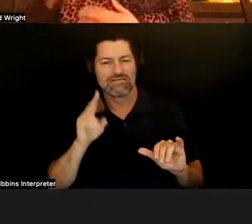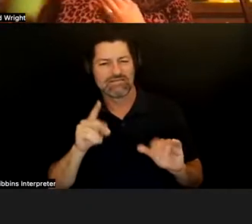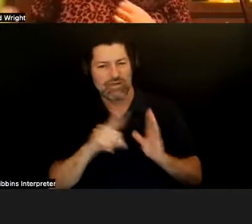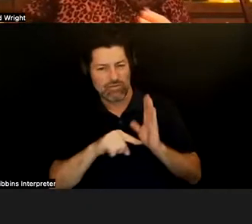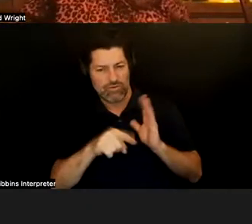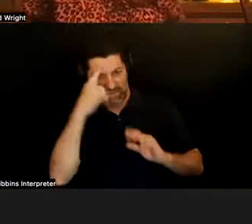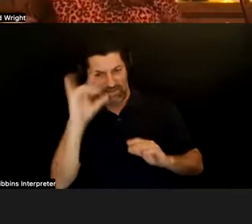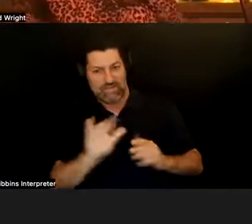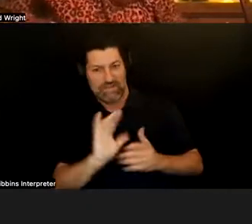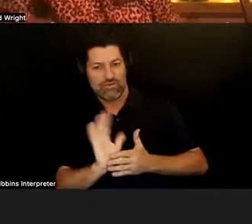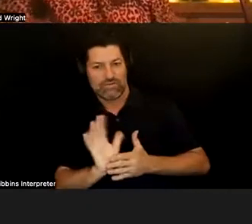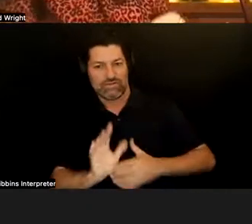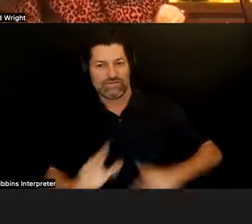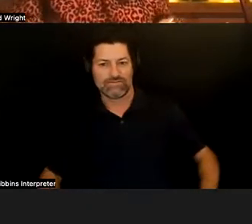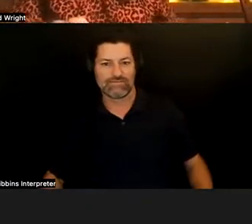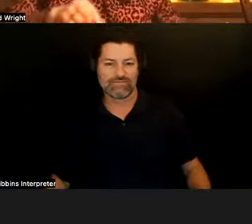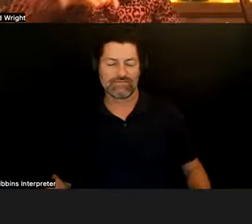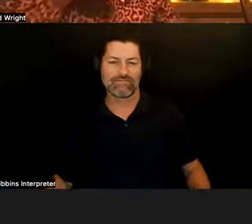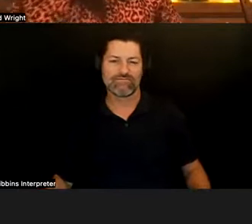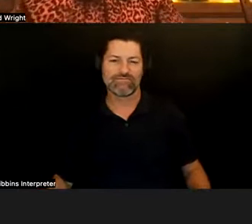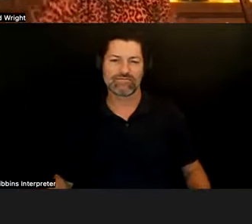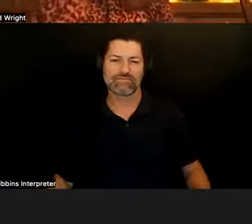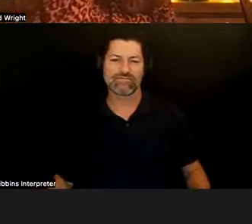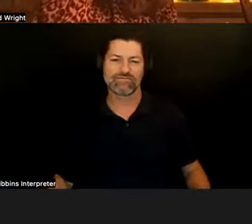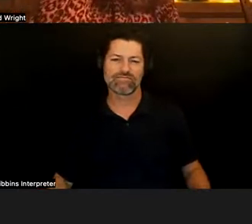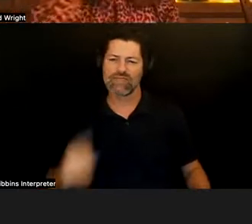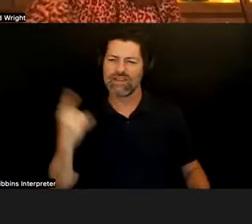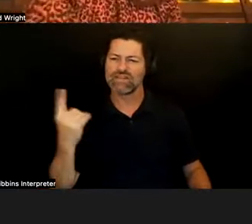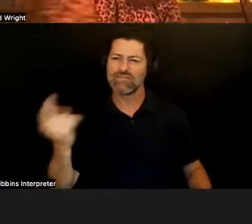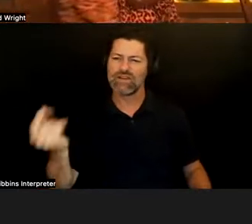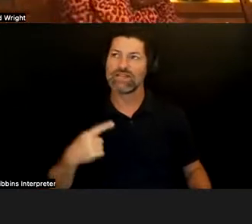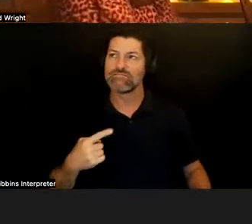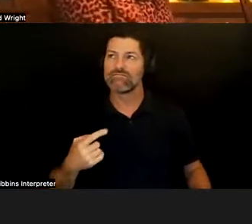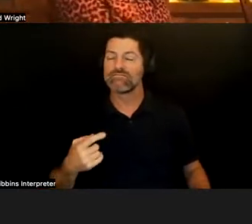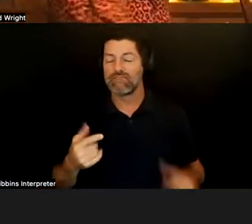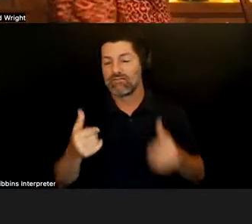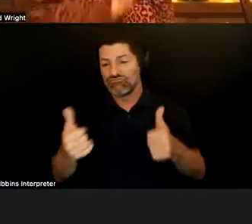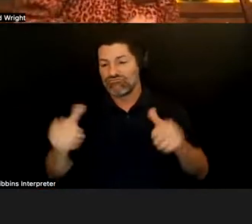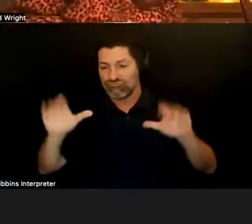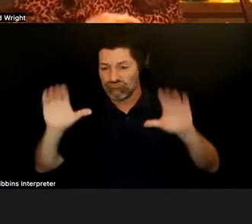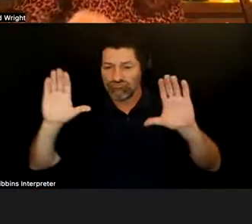Well, somebody asked me that earlier I think it's great, I mean who doesn't love Yul Brenner?